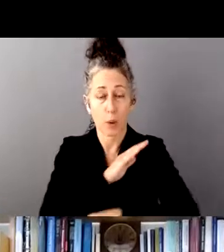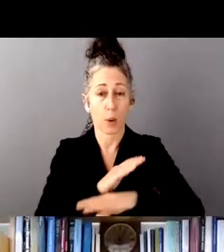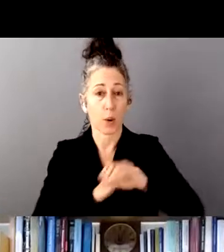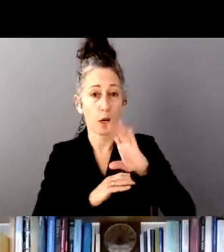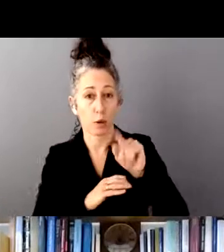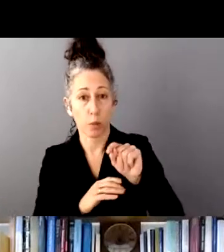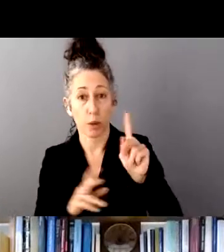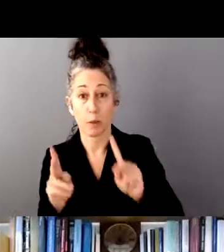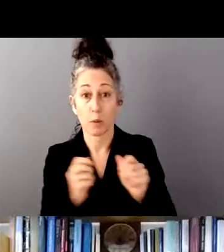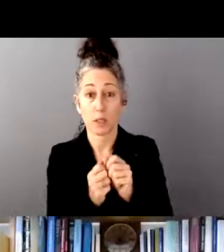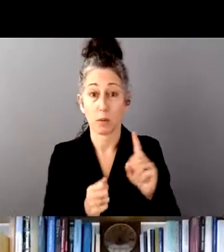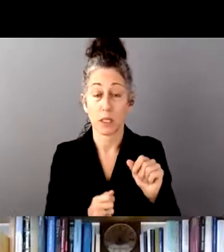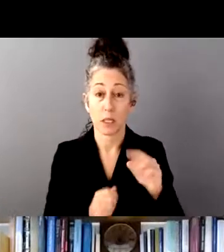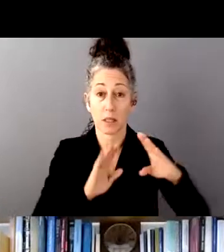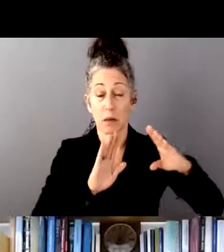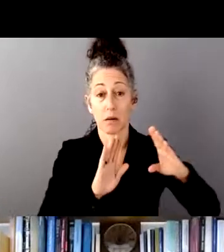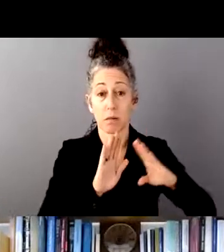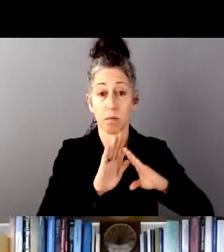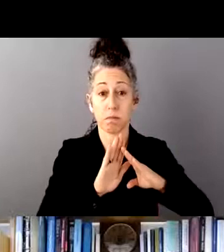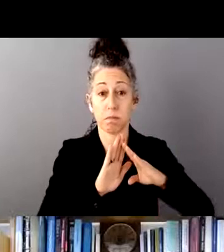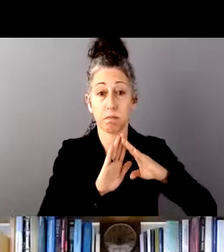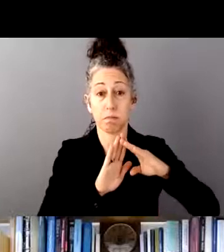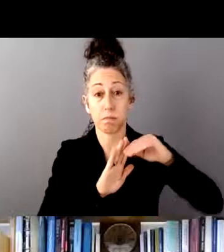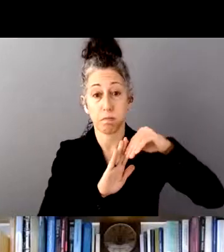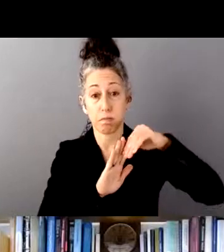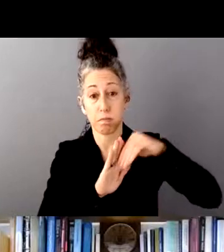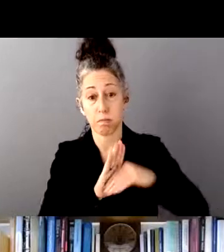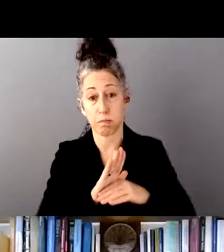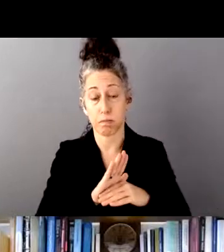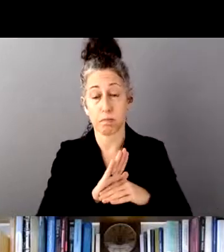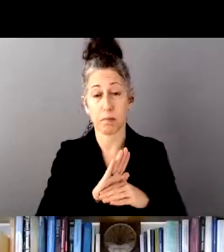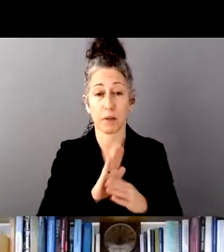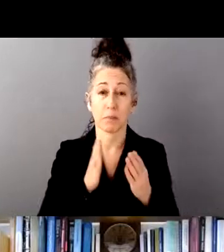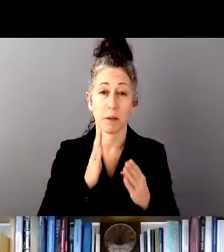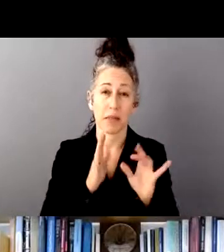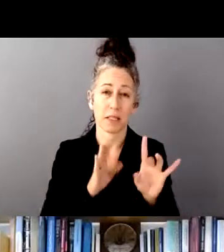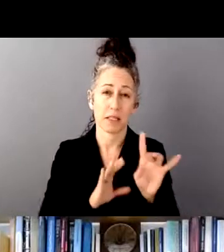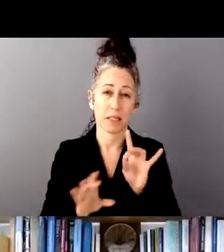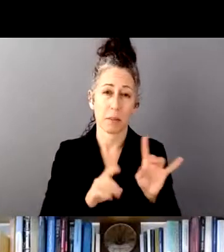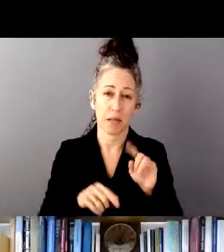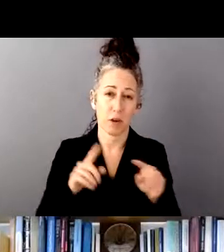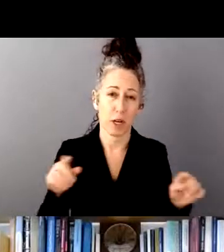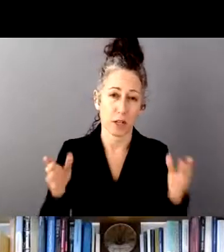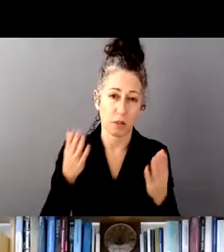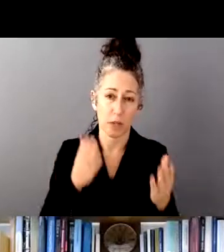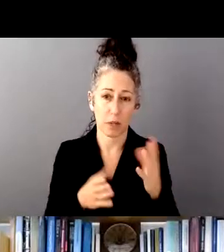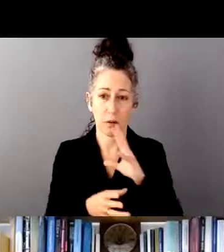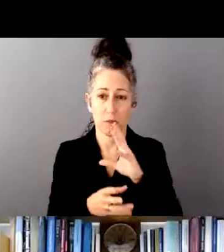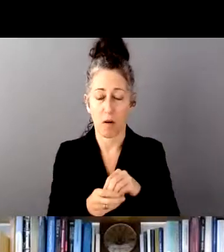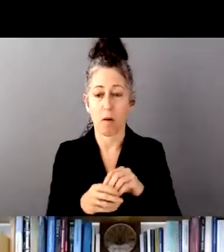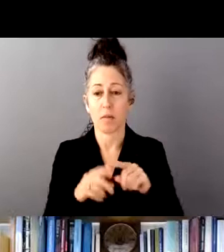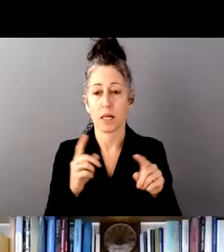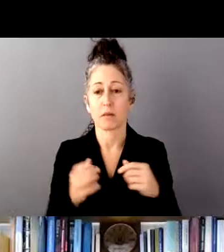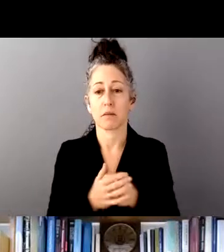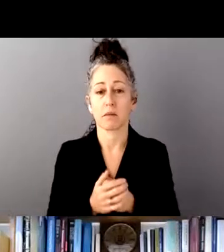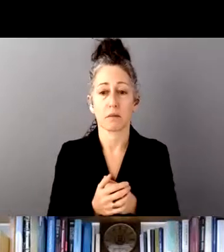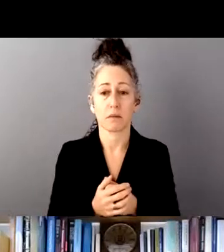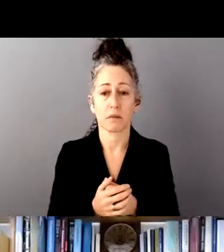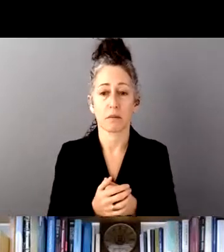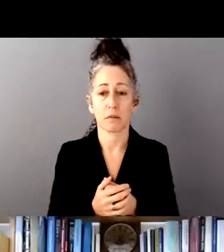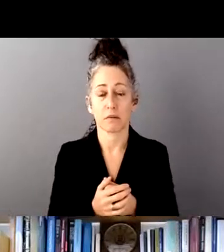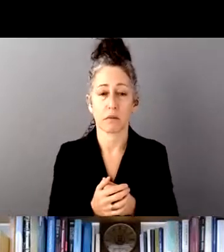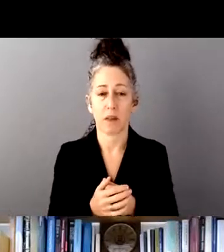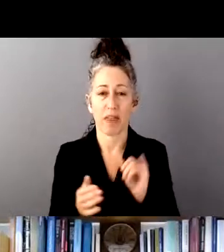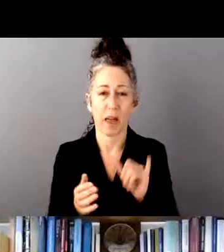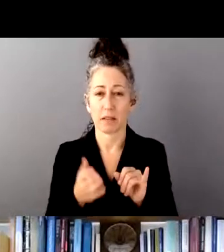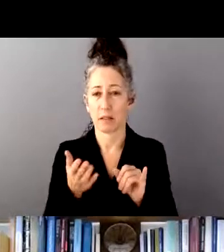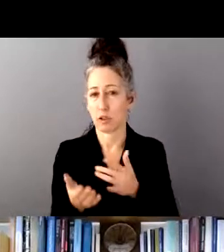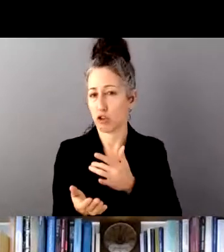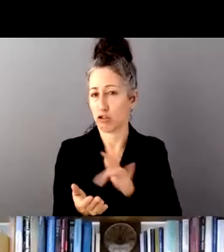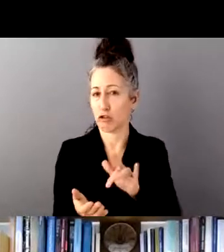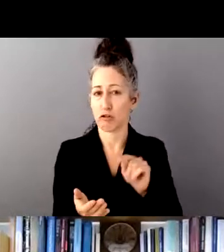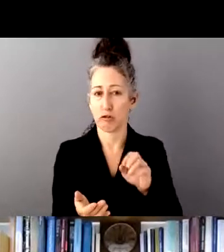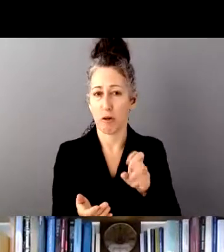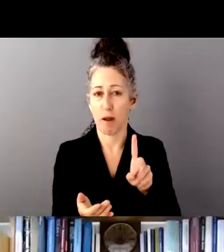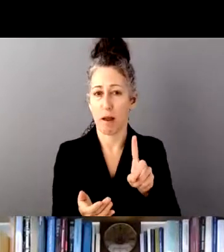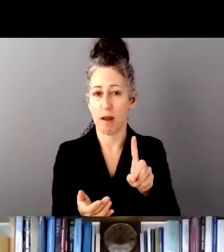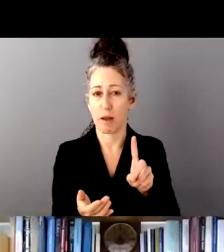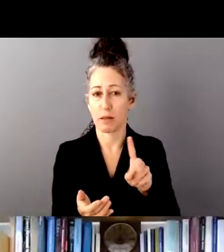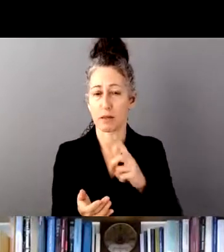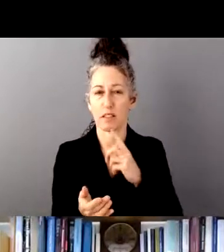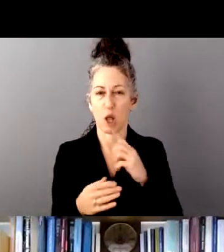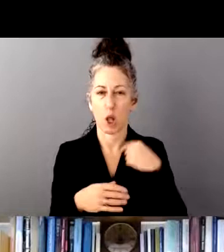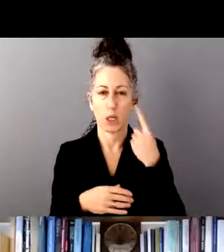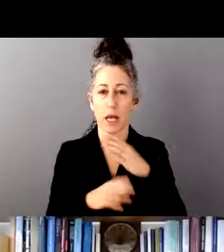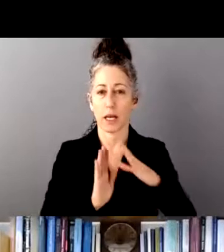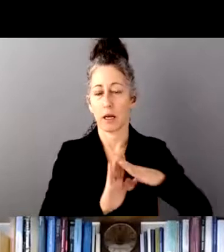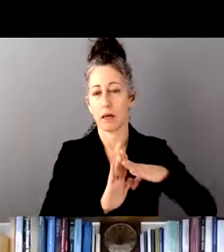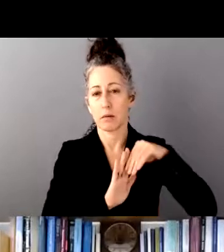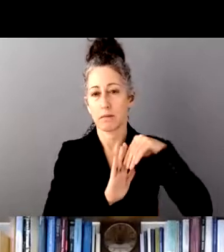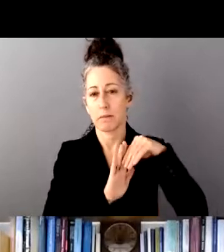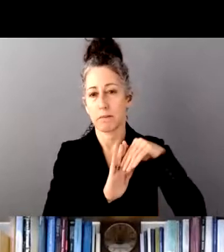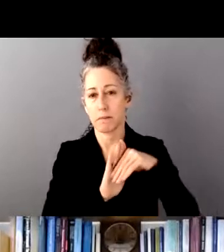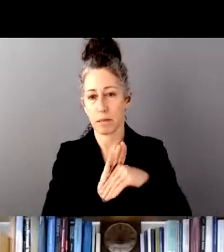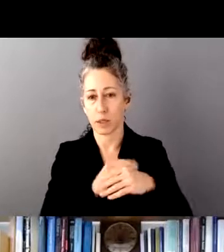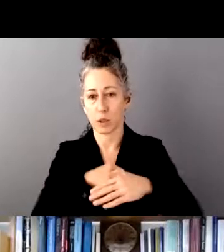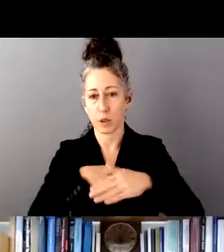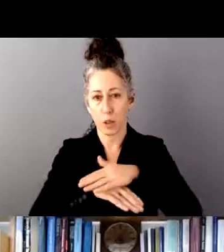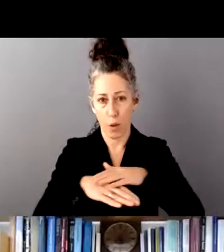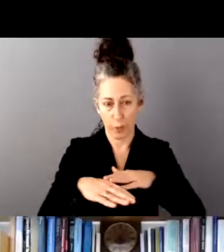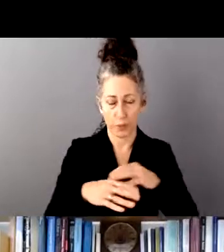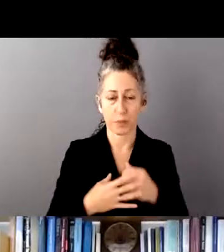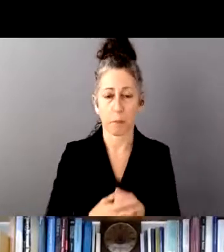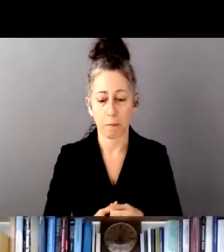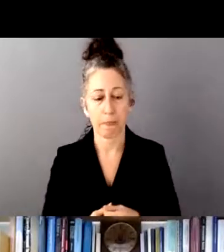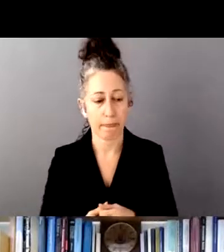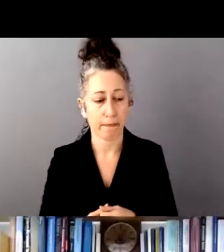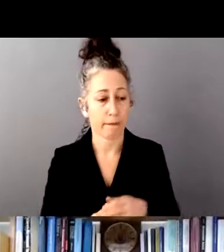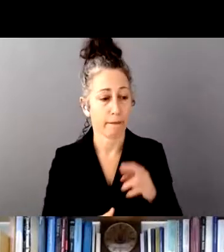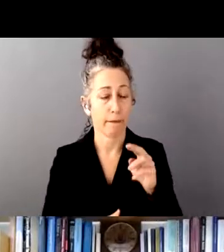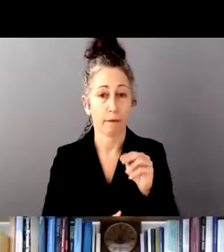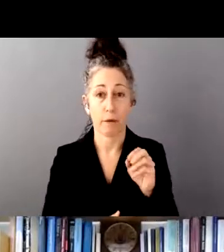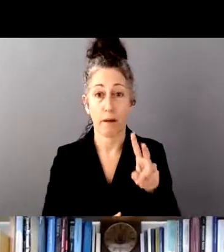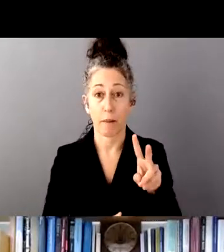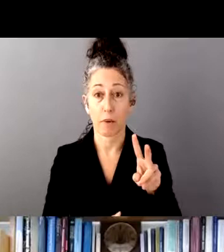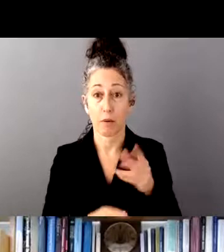jump. Bigger jump for people without disabilities. You can see people with disabilities just kind of ratchet around. This may be sampling variation, but also the trend is showing a slow down for people with disabilities. In November, this is before Thanksgiving,